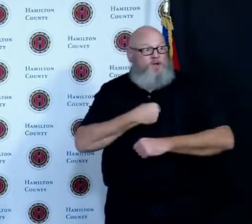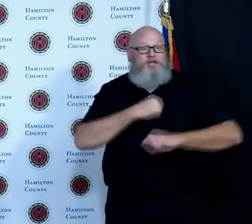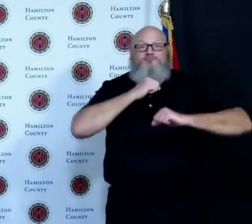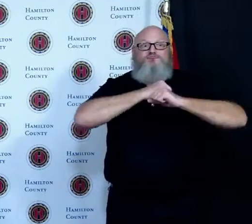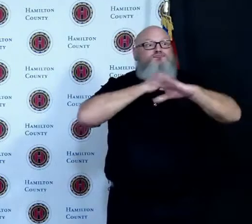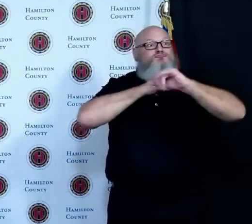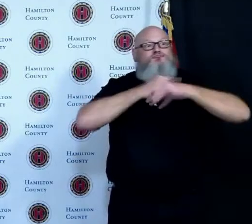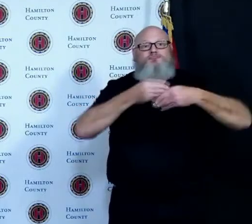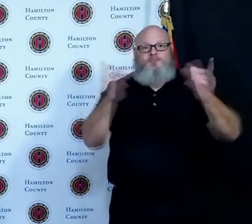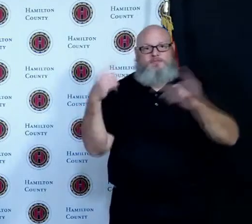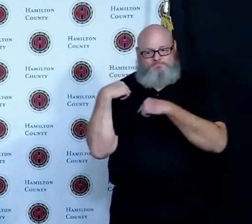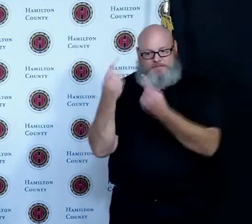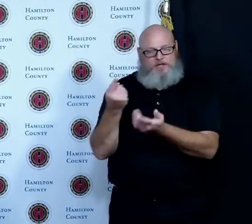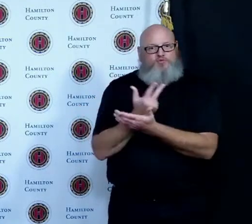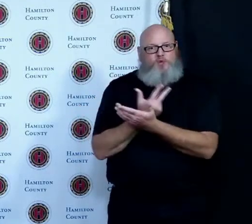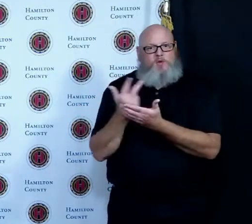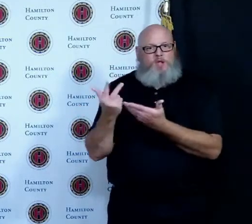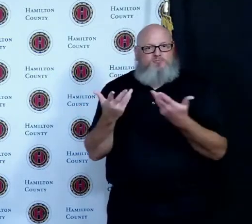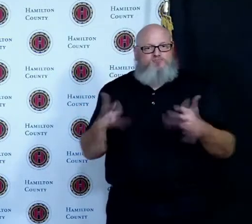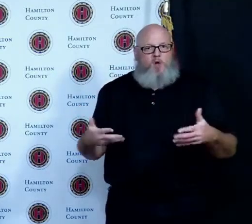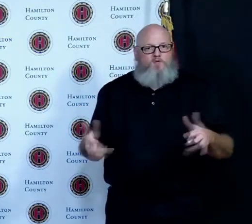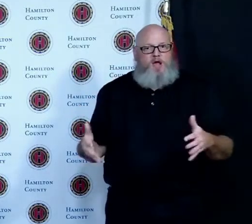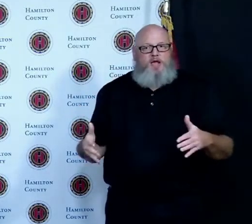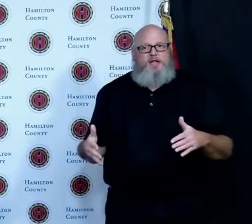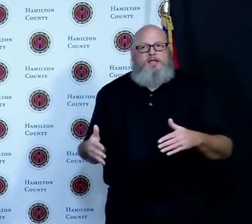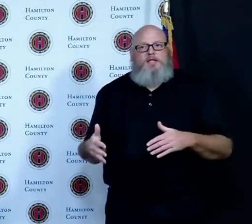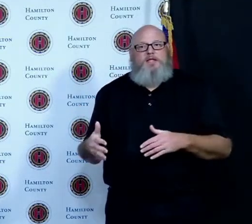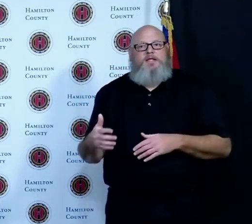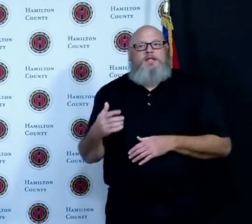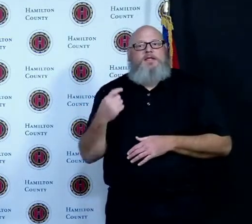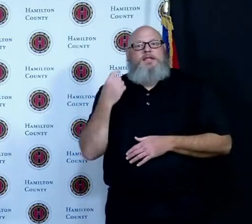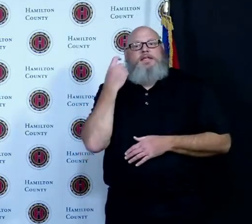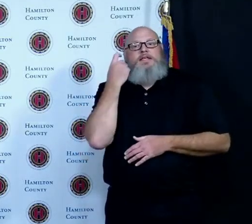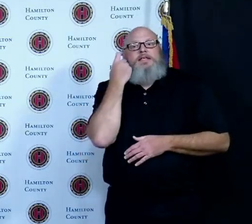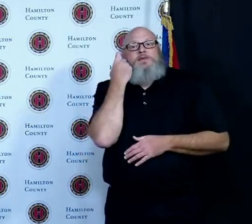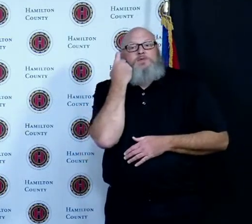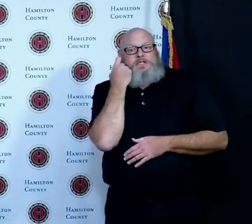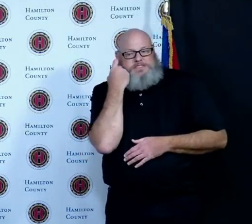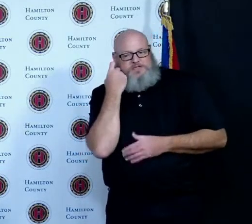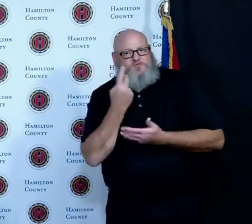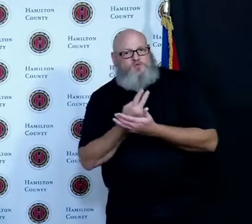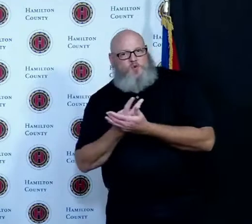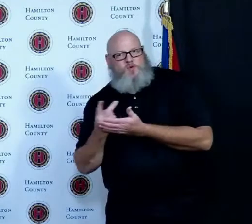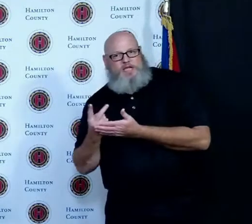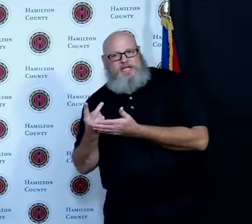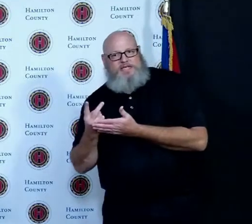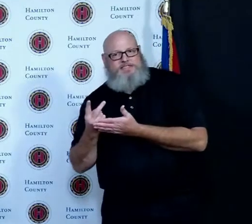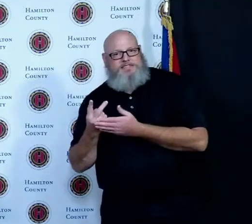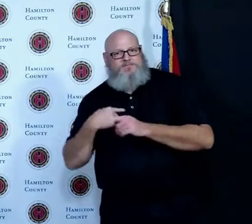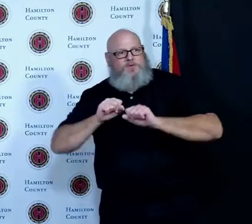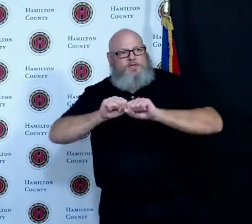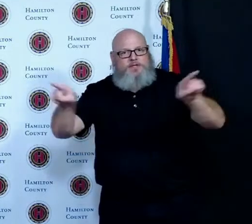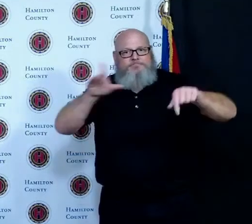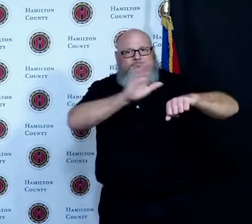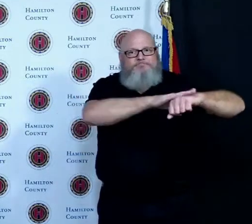the distribution our focus continues to be in 1A to save lives as Governor DeWine again reiterated